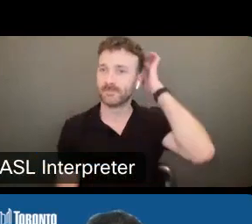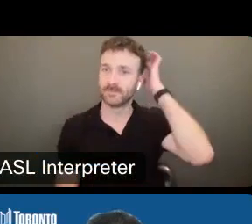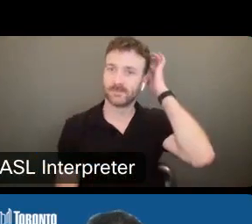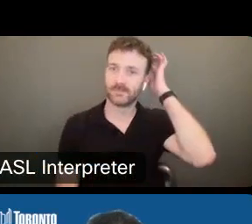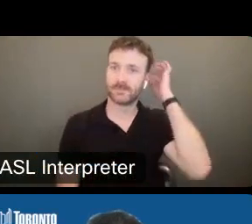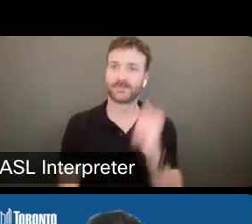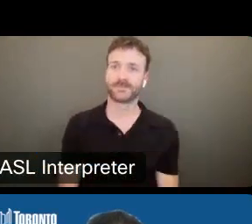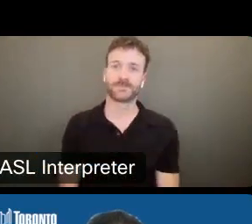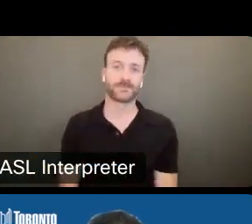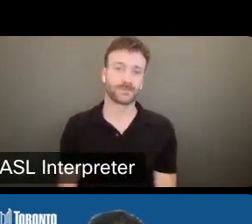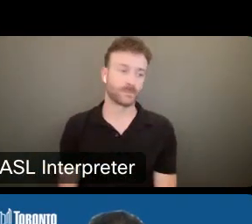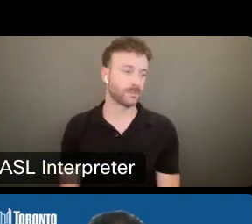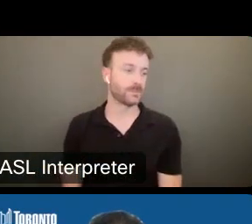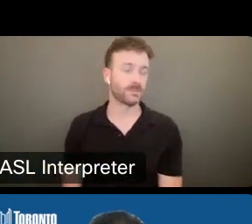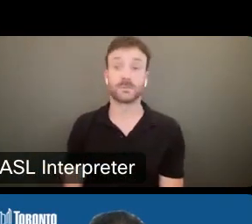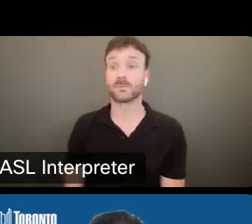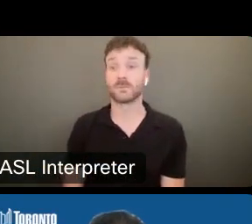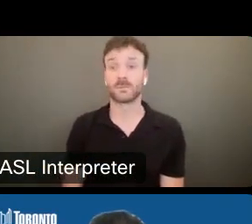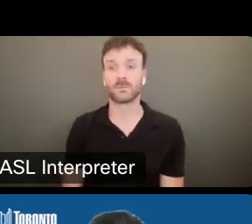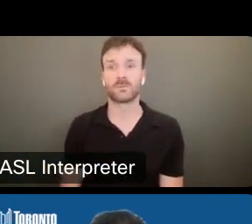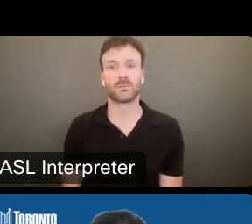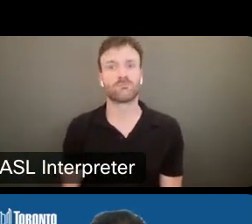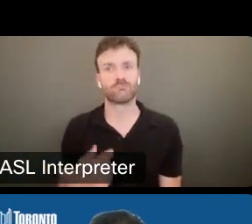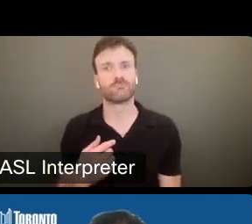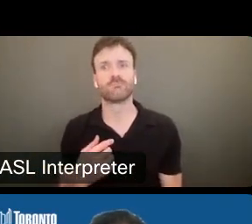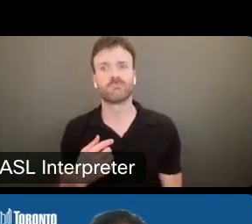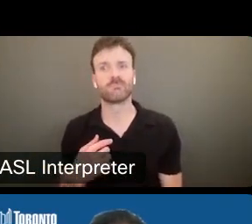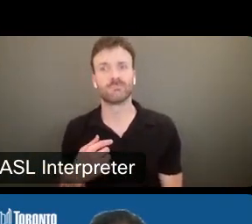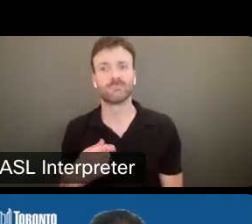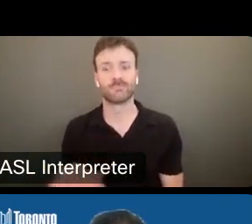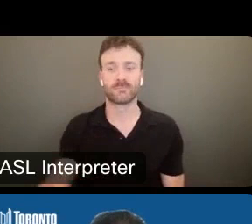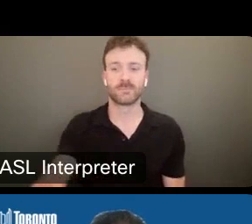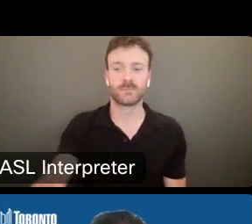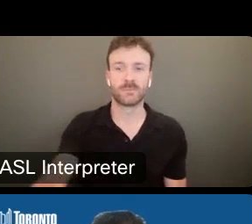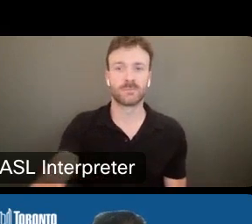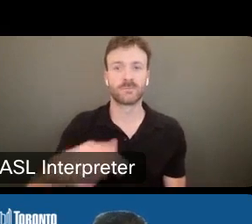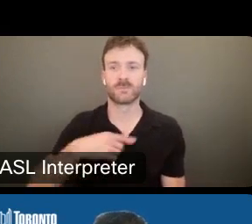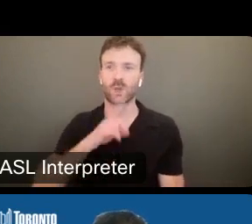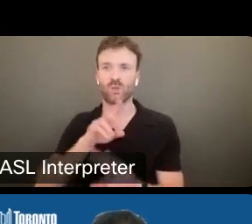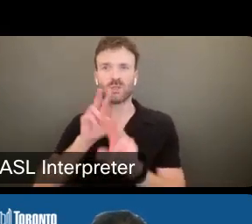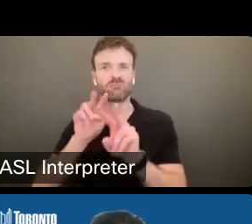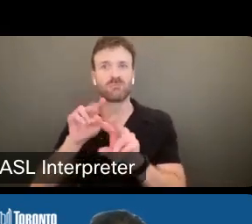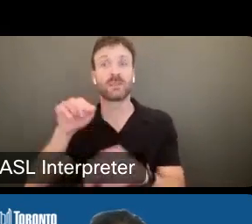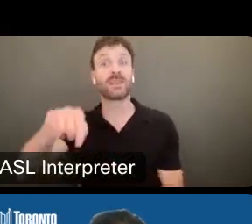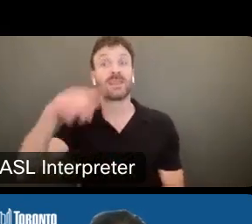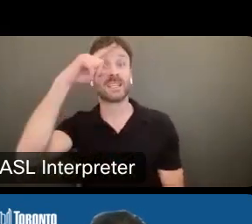As mentioned, really, really looking forward particularly to this summer where we're going to start seeing a lot of these things on the street.